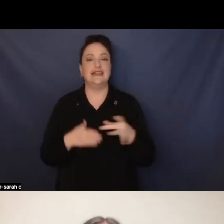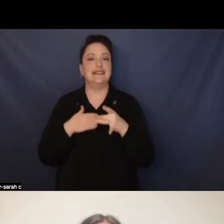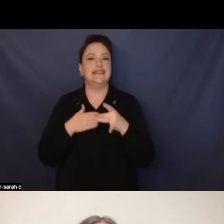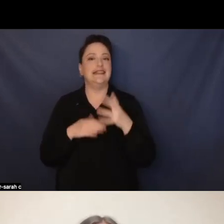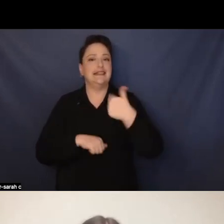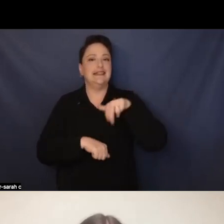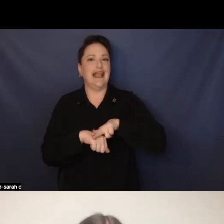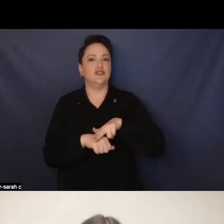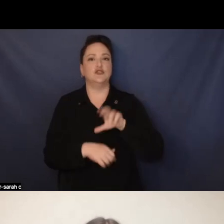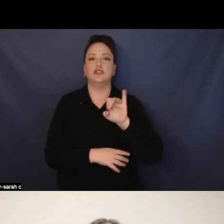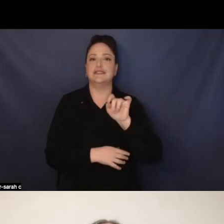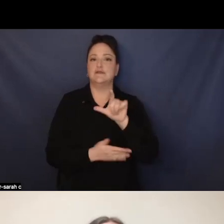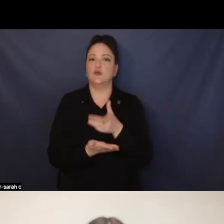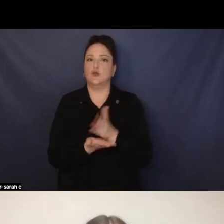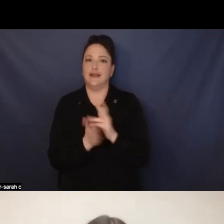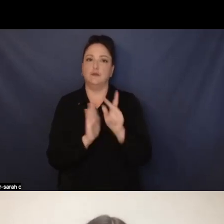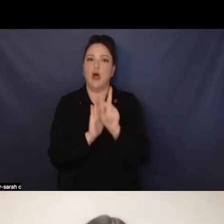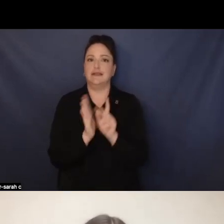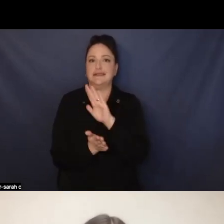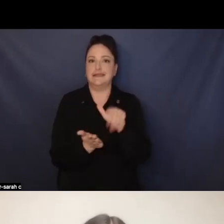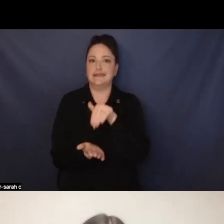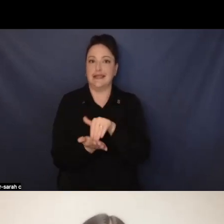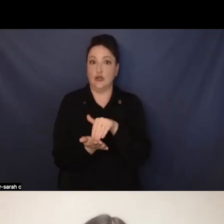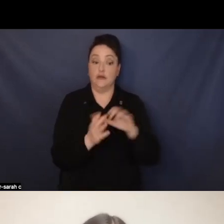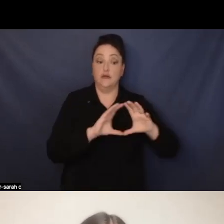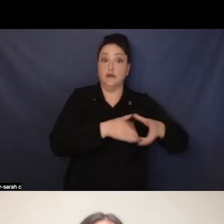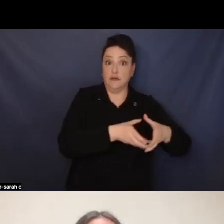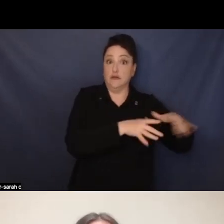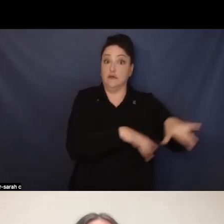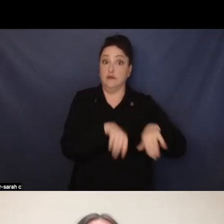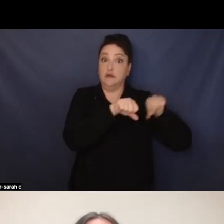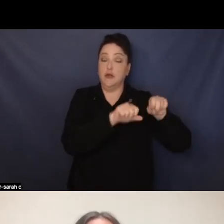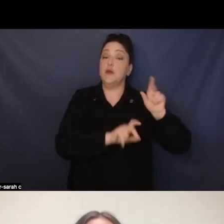policy center directed by people with disabilities and parents who have children with disabilities.